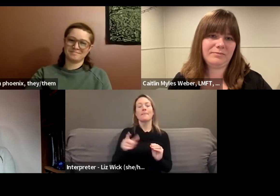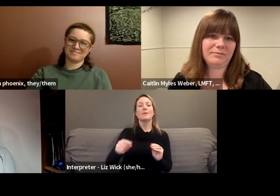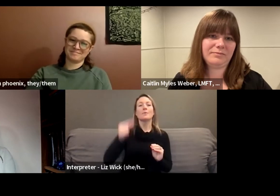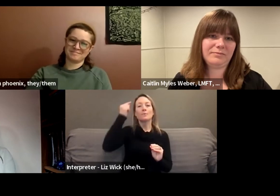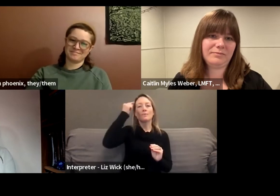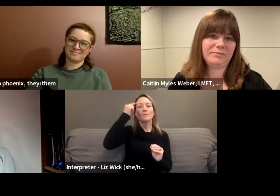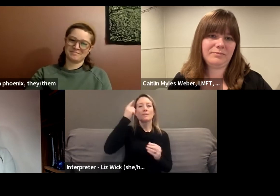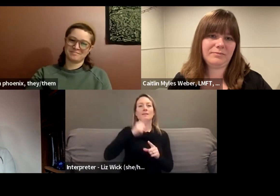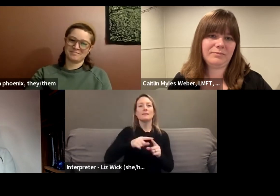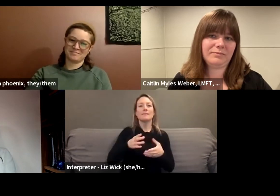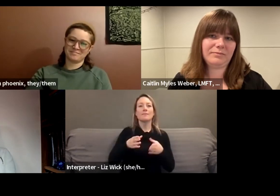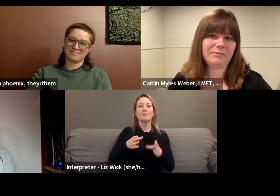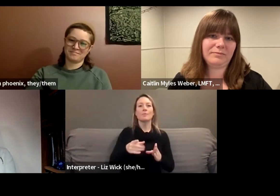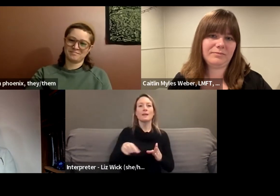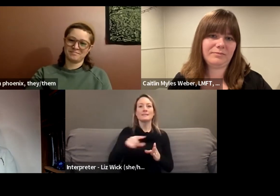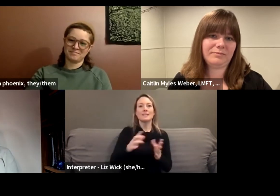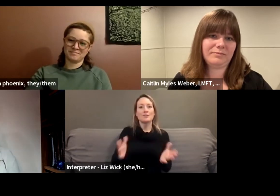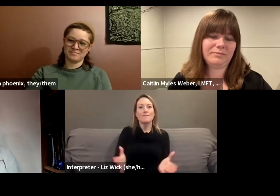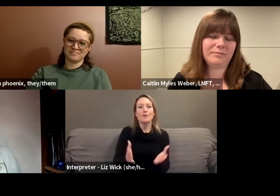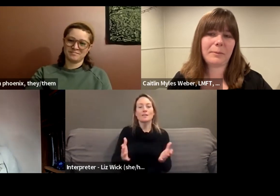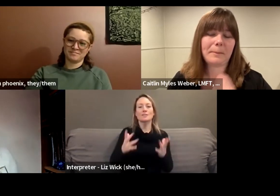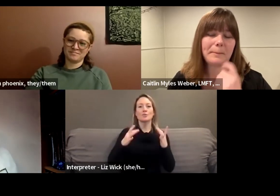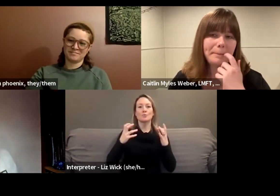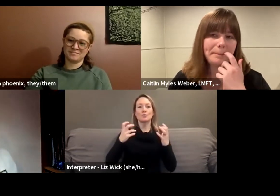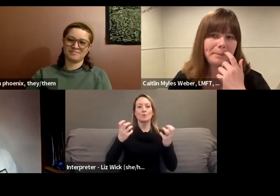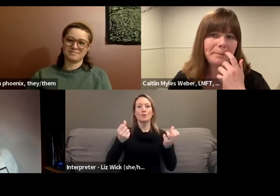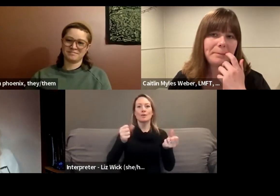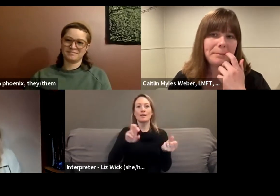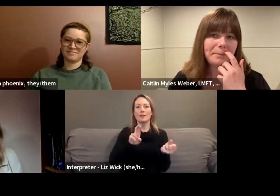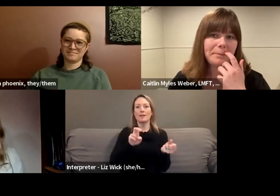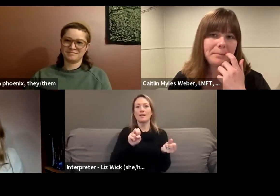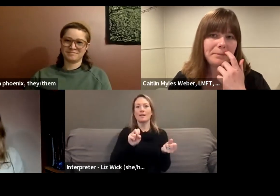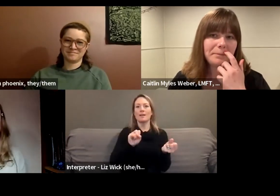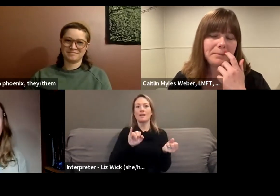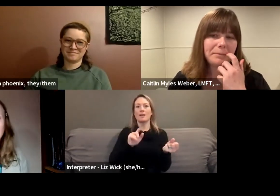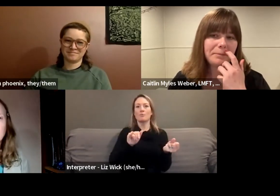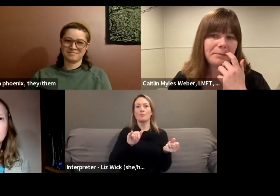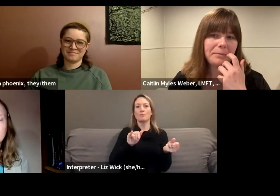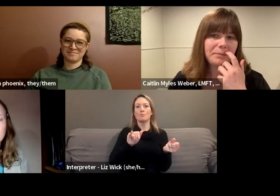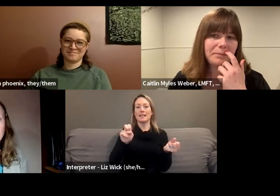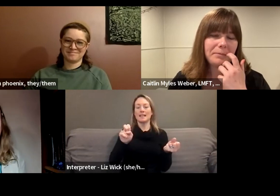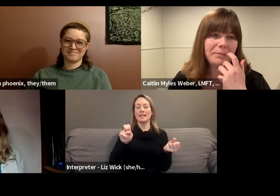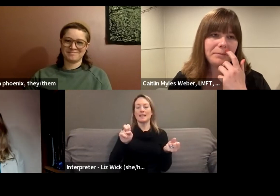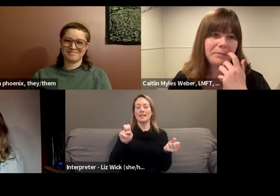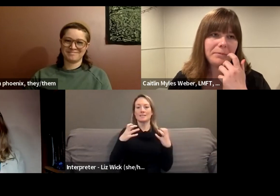that you foster resilience in your clients? If Ellice is still here, can we start with you?